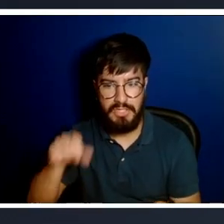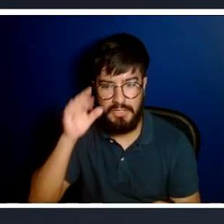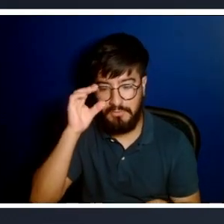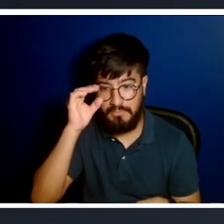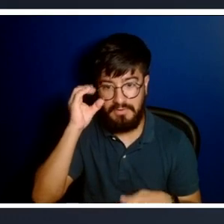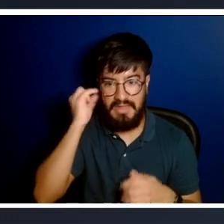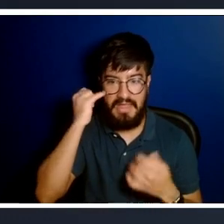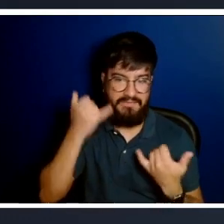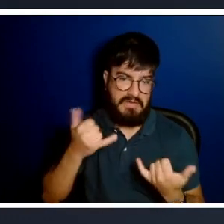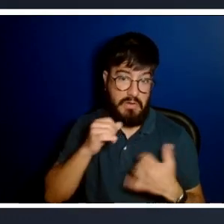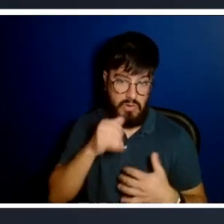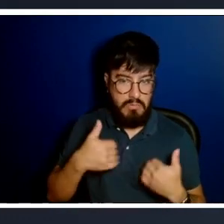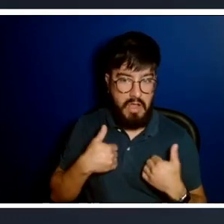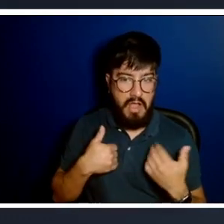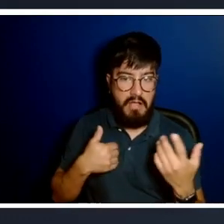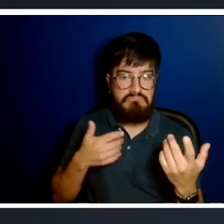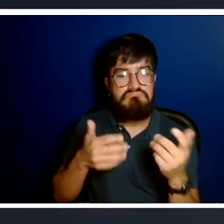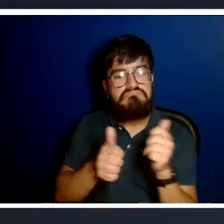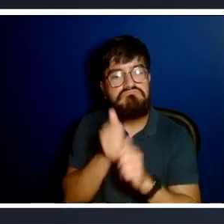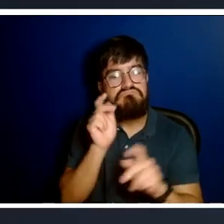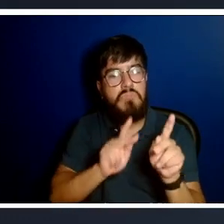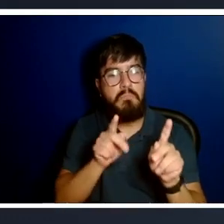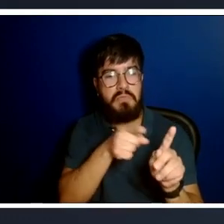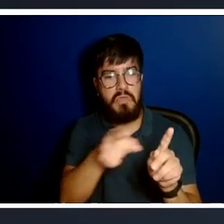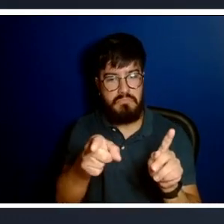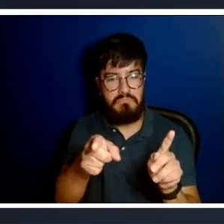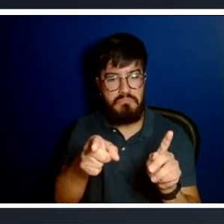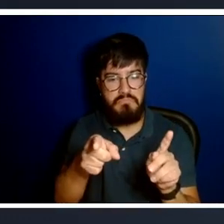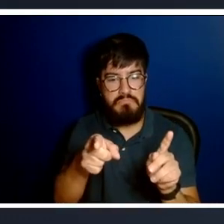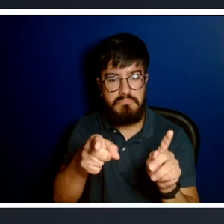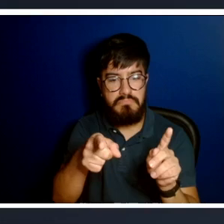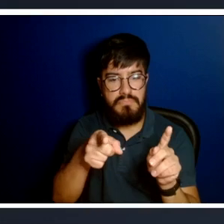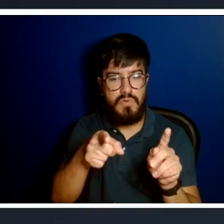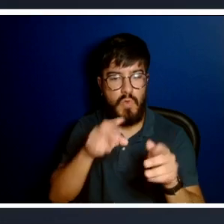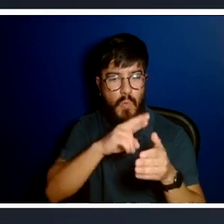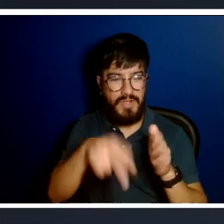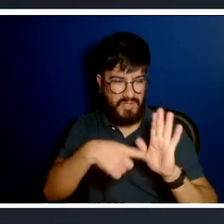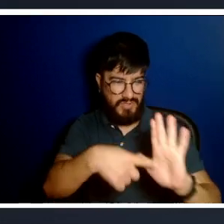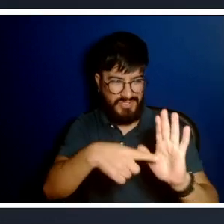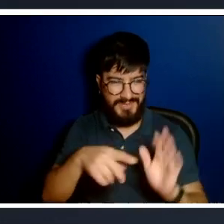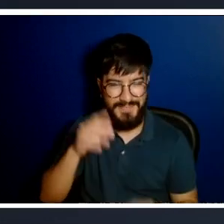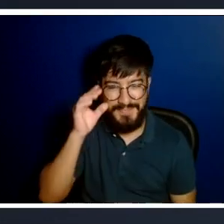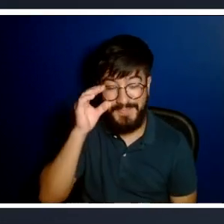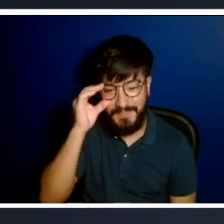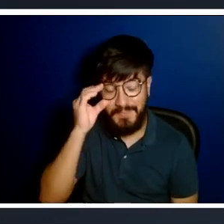people's results. Let's share it. Alright. We had a little bit of river otter, a little more